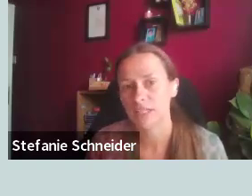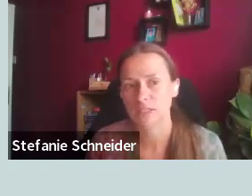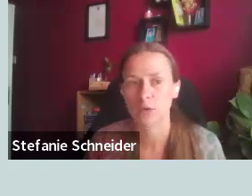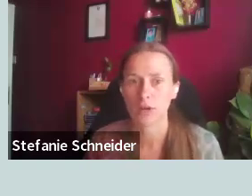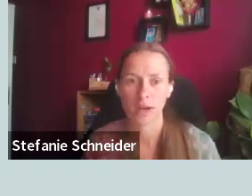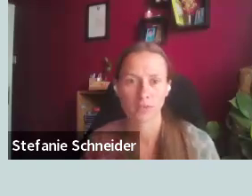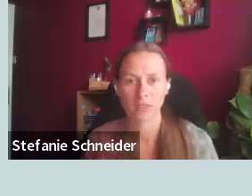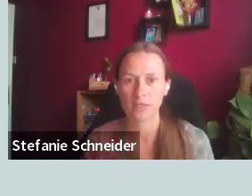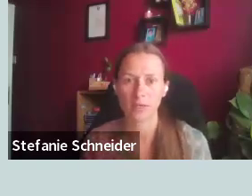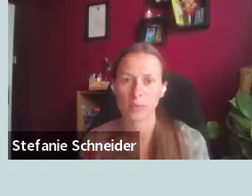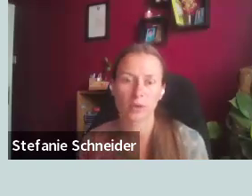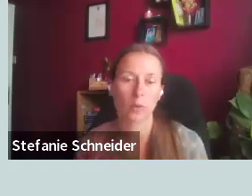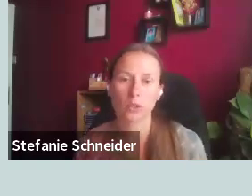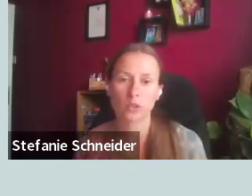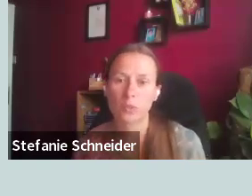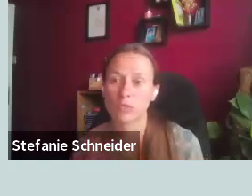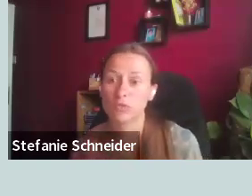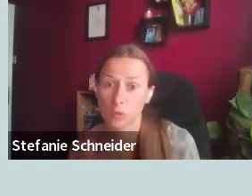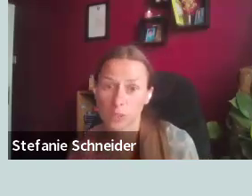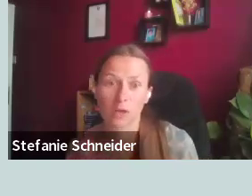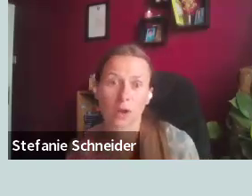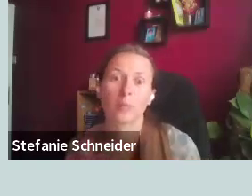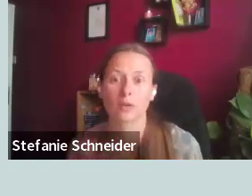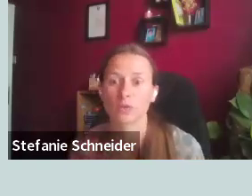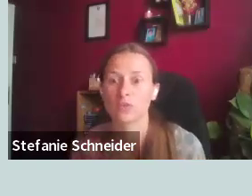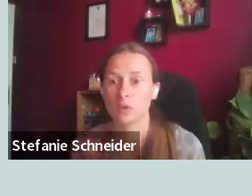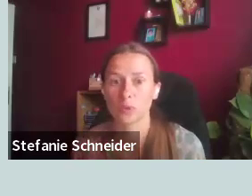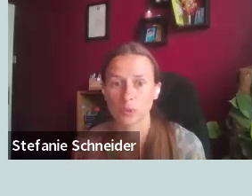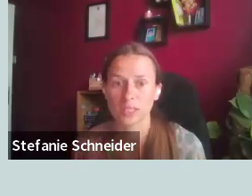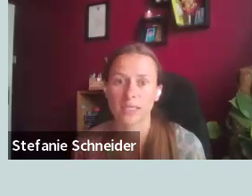are invited or have the option to be reviewers and learn about the review